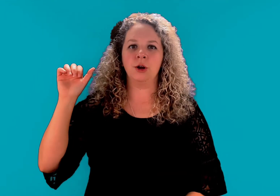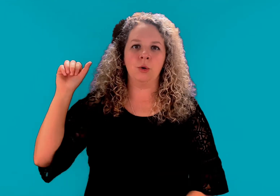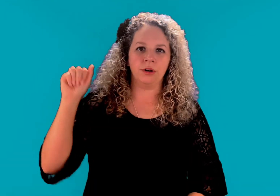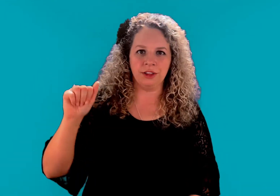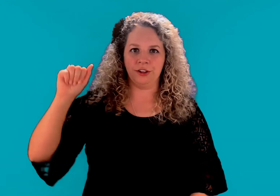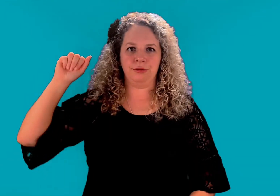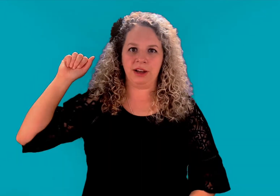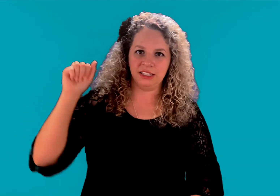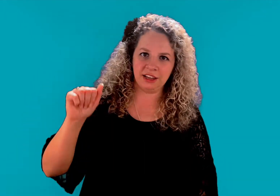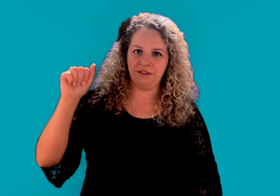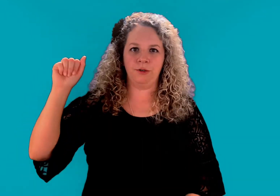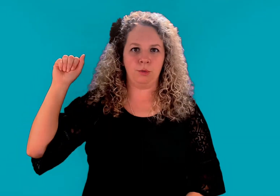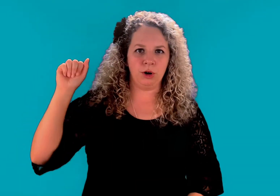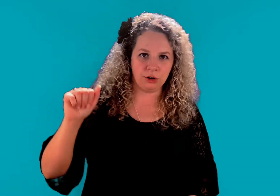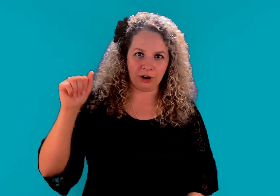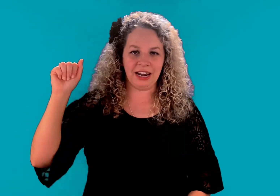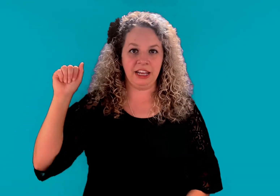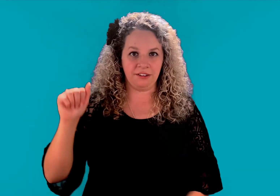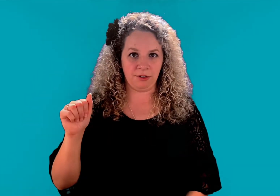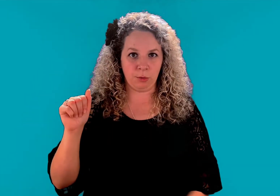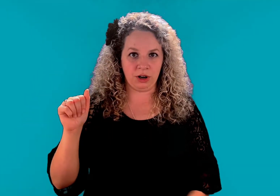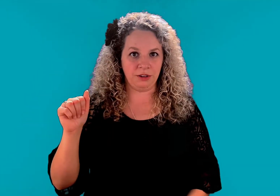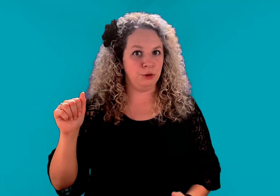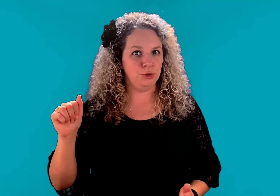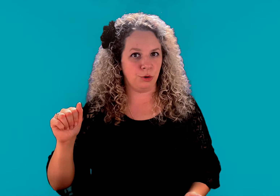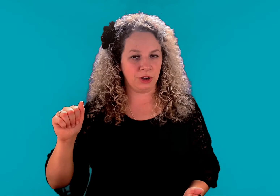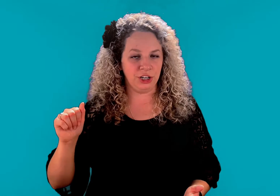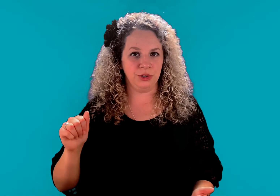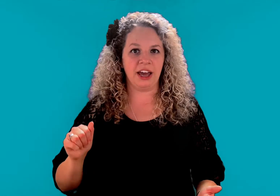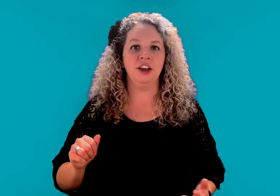or they're thrusting it forward or hitting it forward. You don't want to do that.